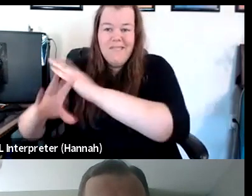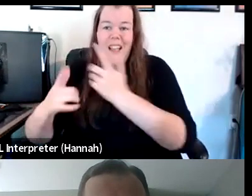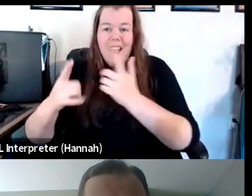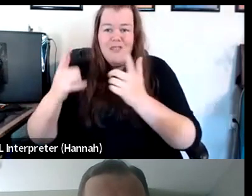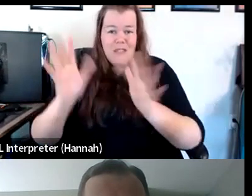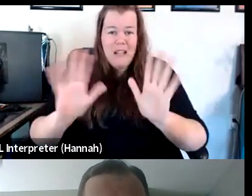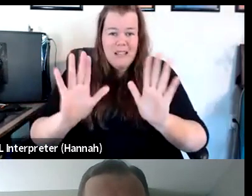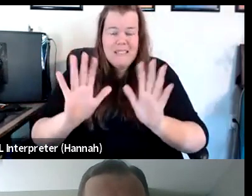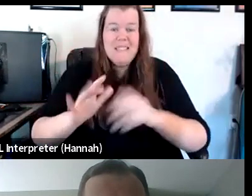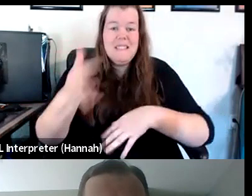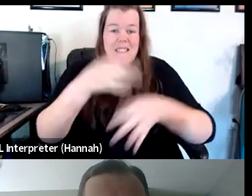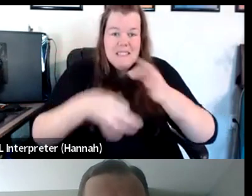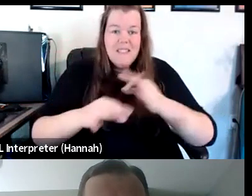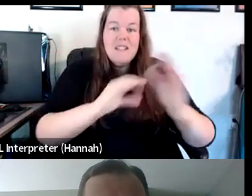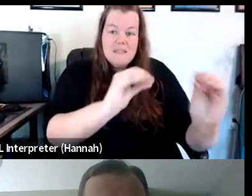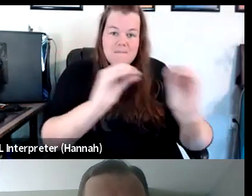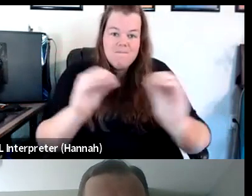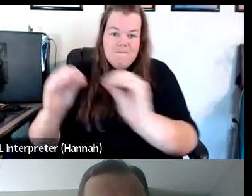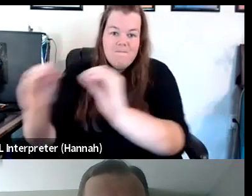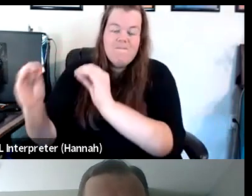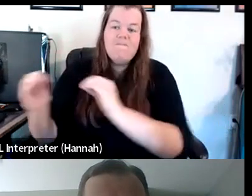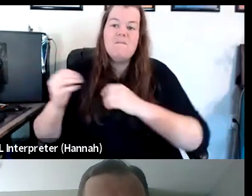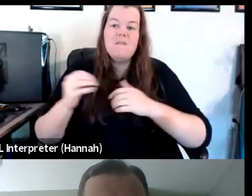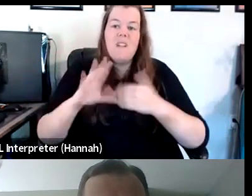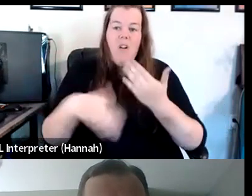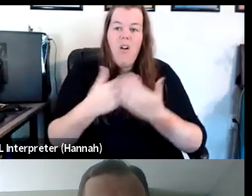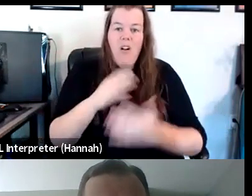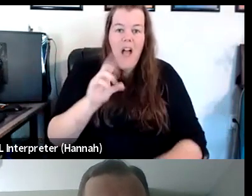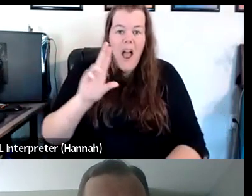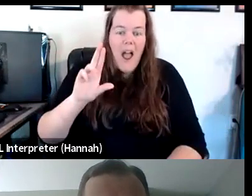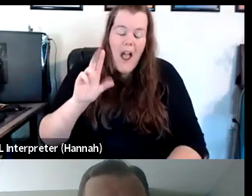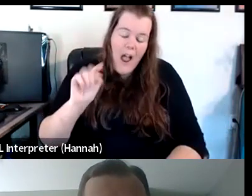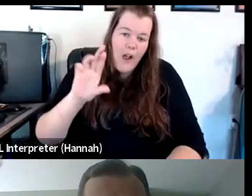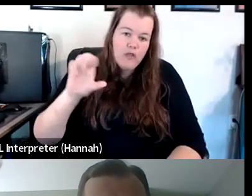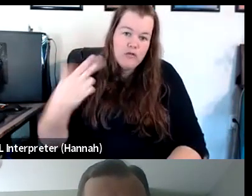and doing that targeted outreach by you know this great group of partners that have come together.